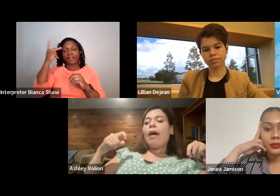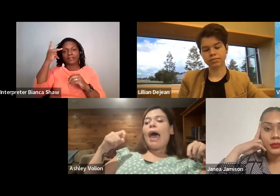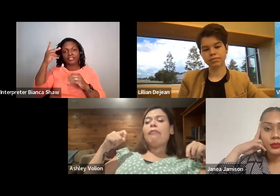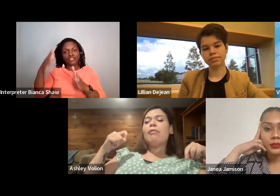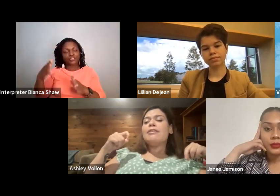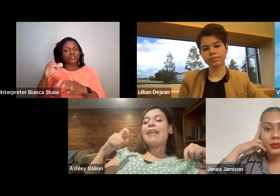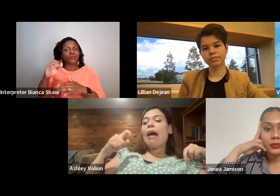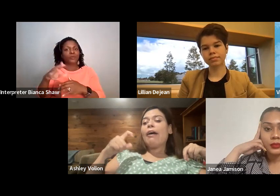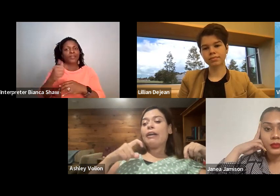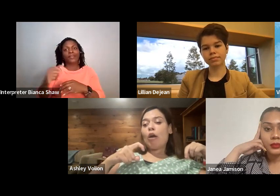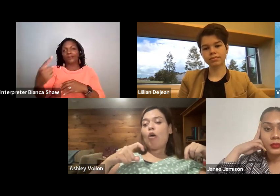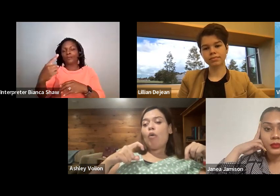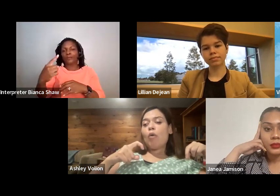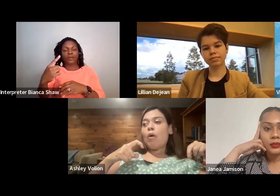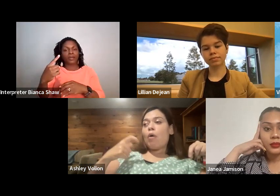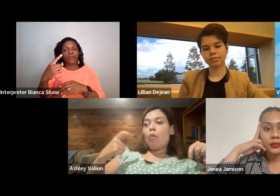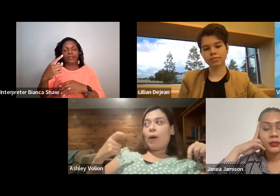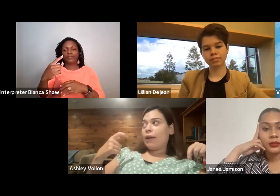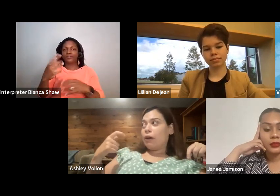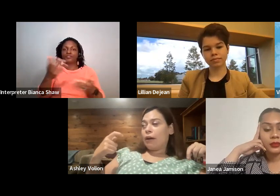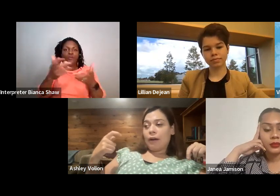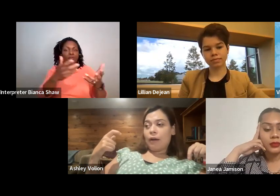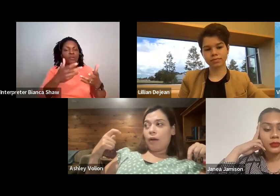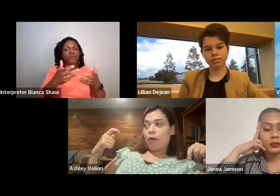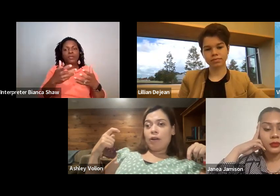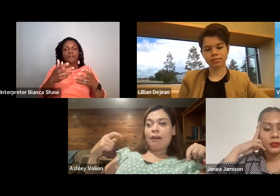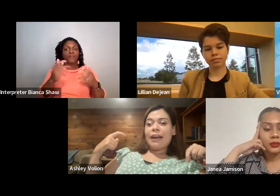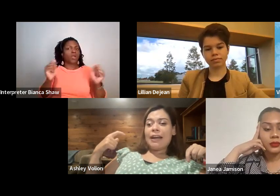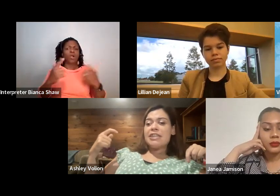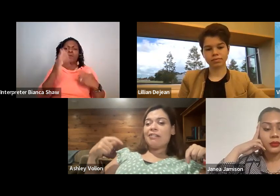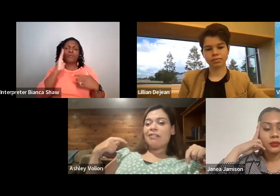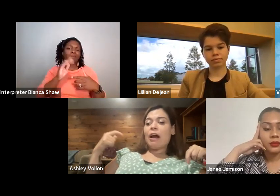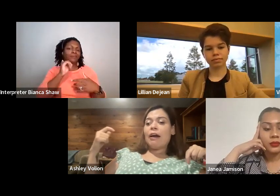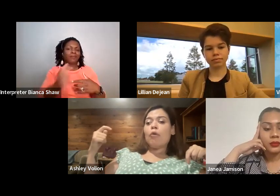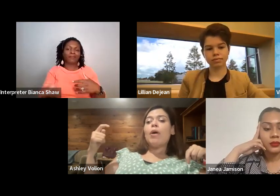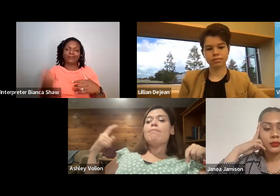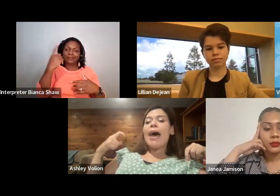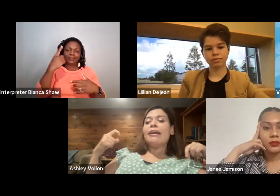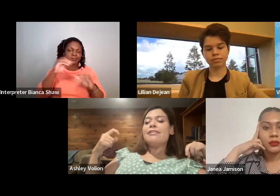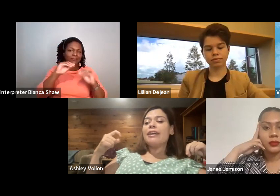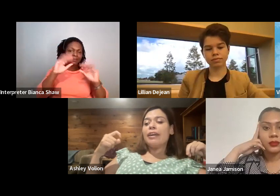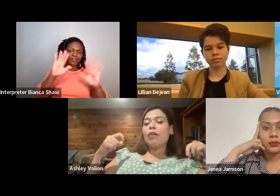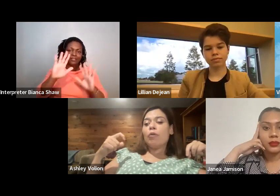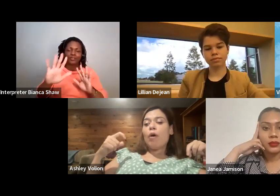Everyone's not gonna know what you're your issues are what matters to you.